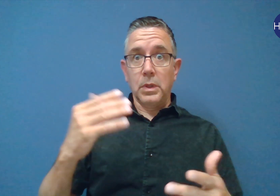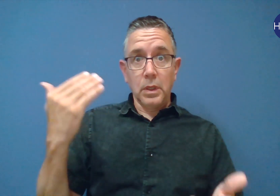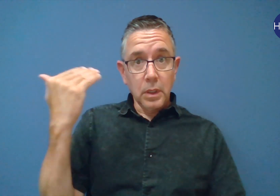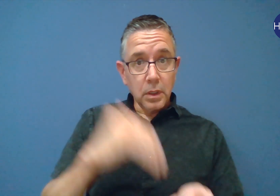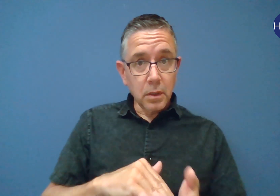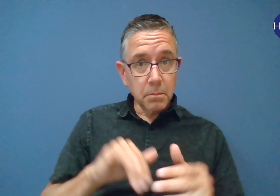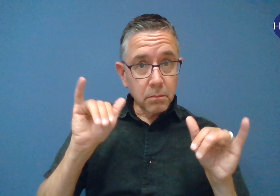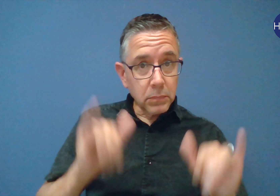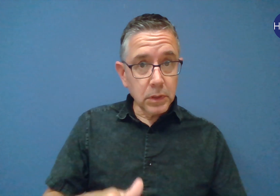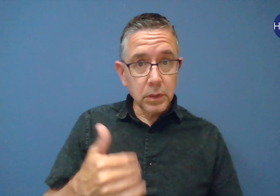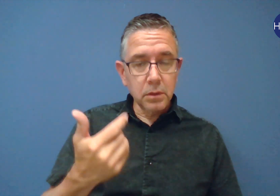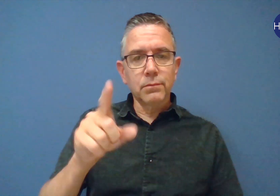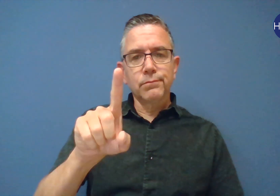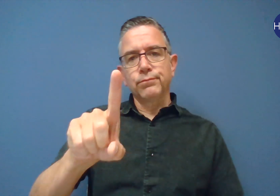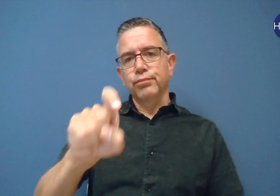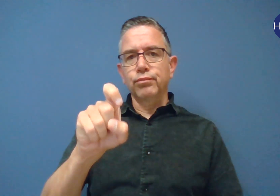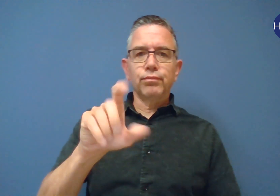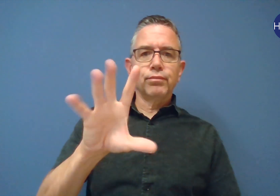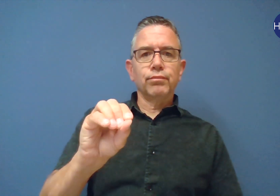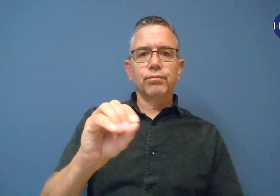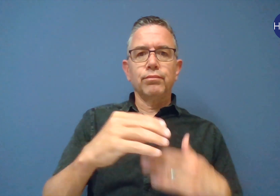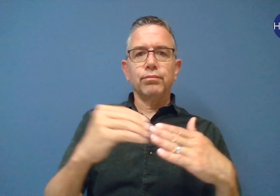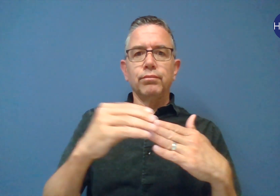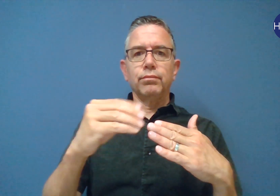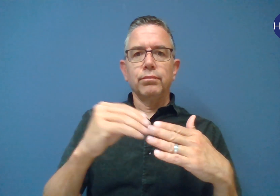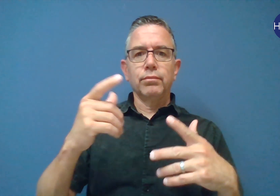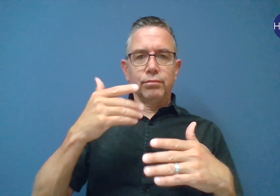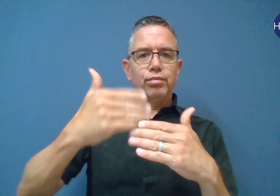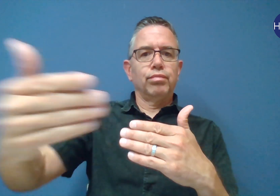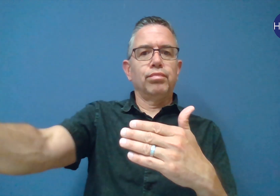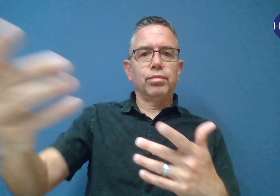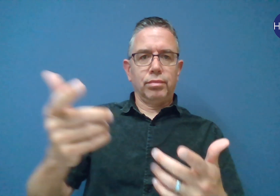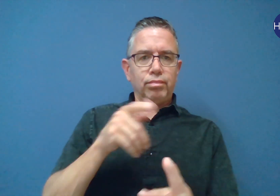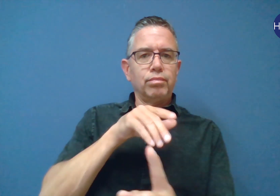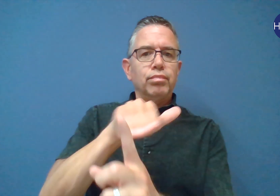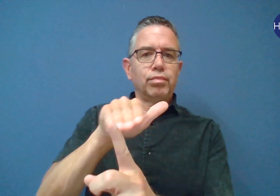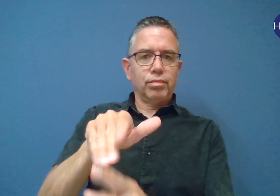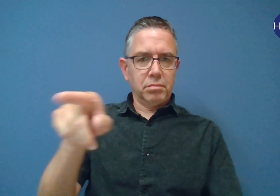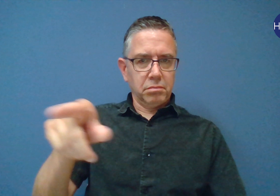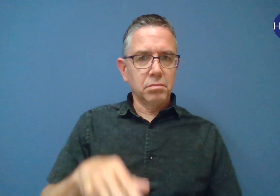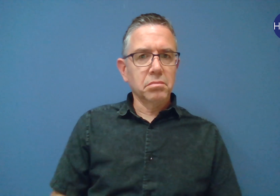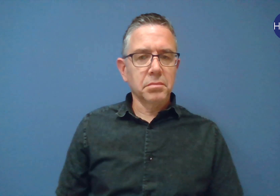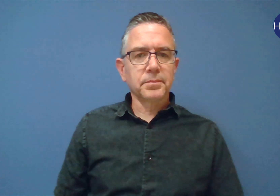If this business still refuse, WSHRC will charge them for $150 for second violation and so on.